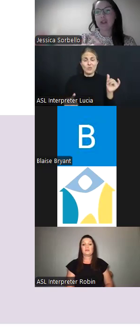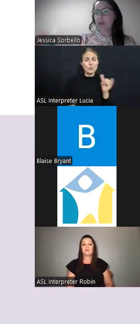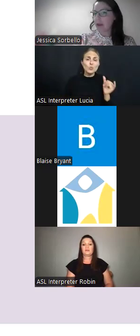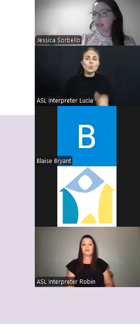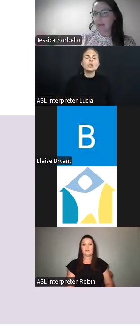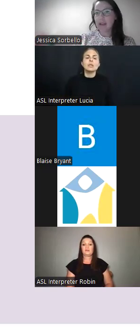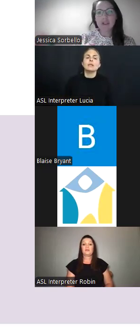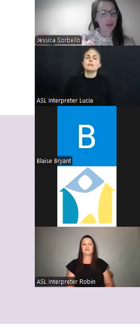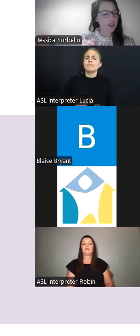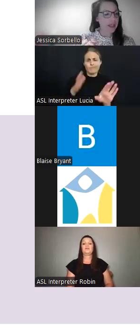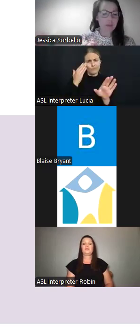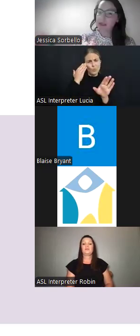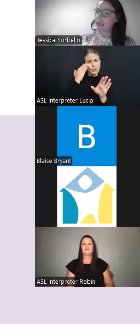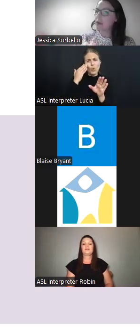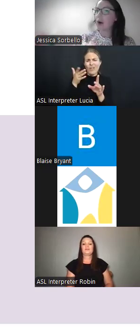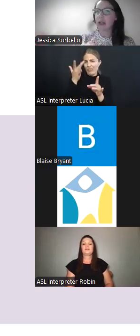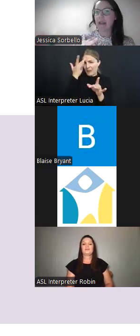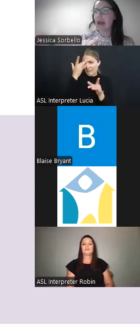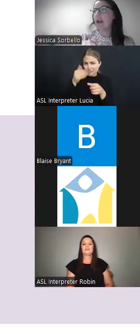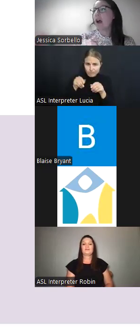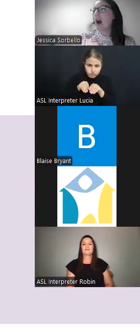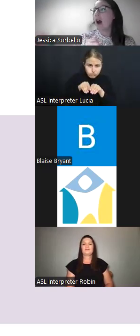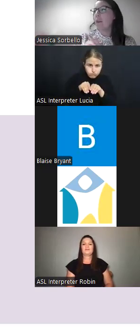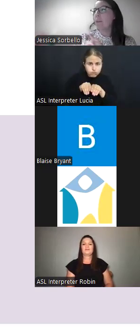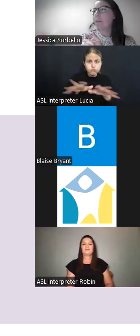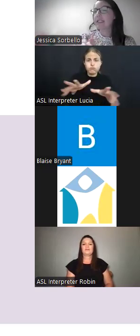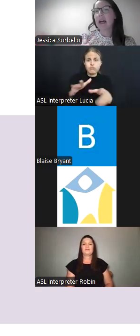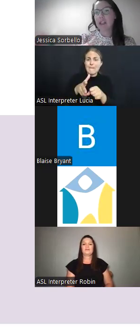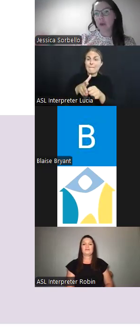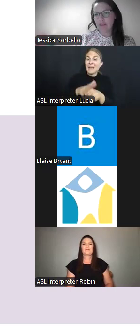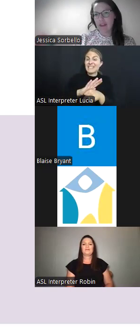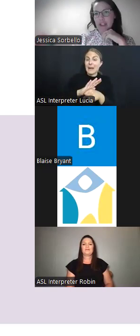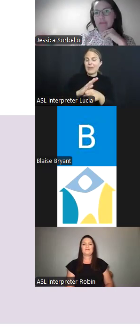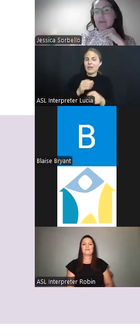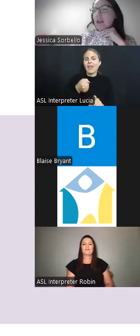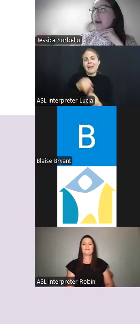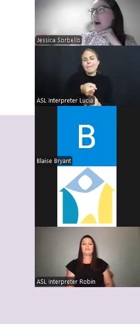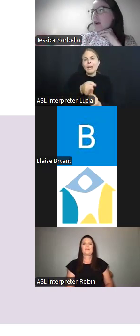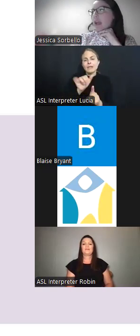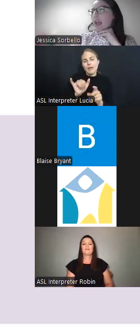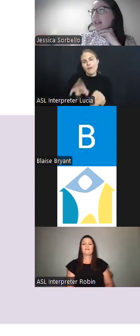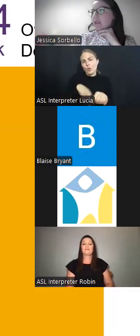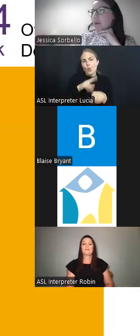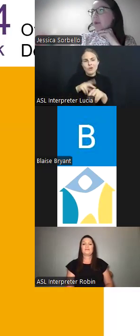factor. And that's where we really want to look at at the